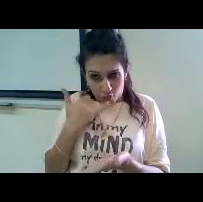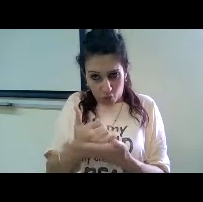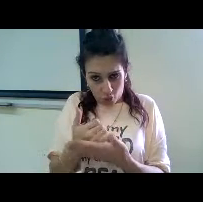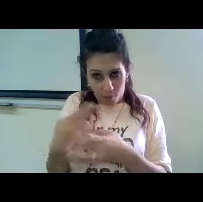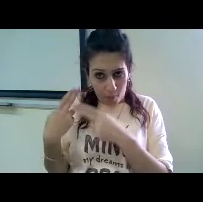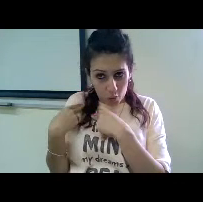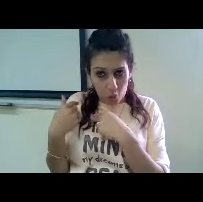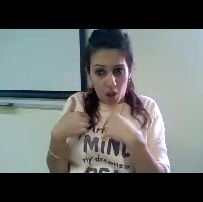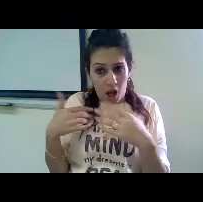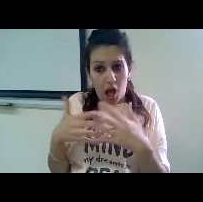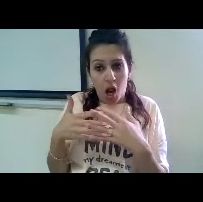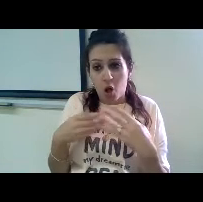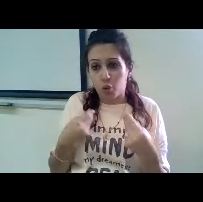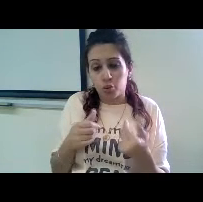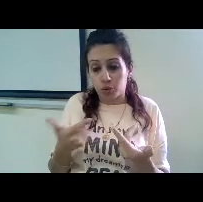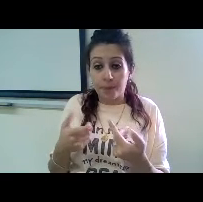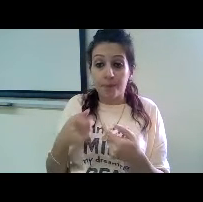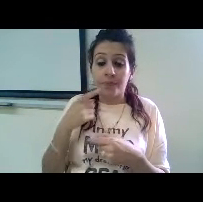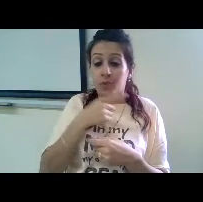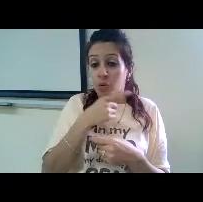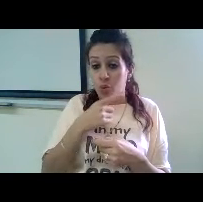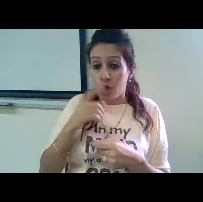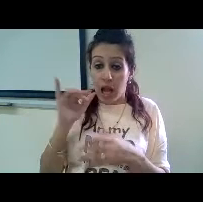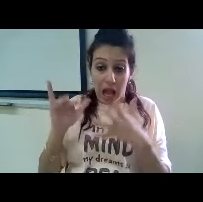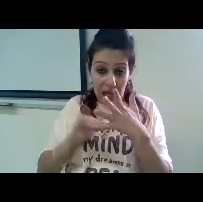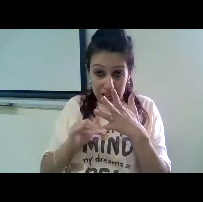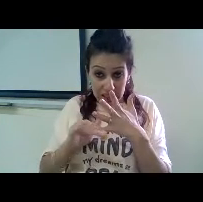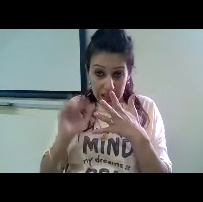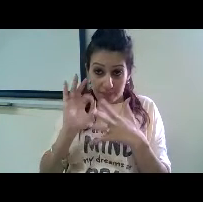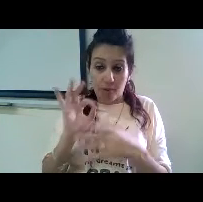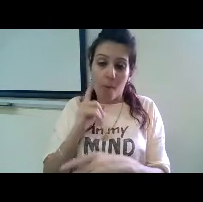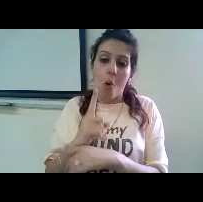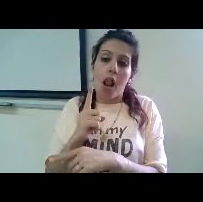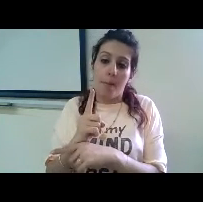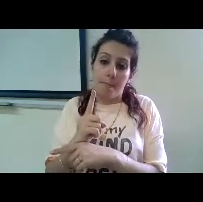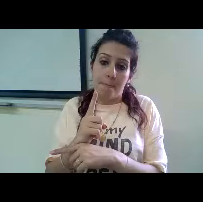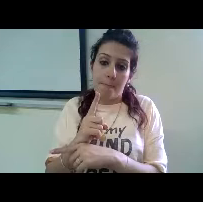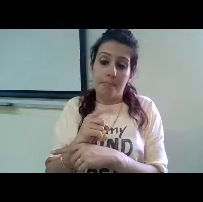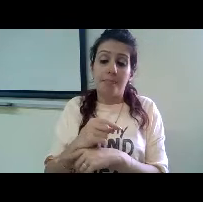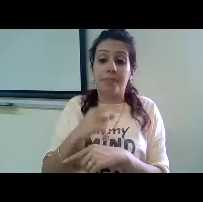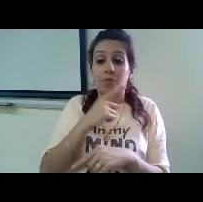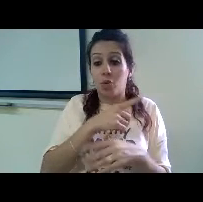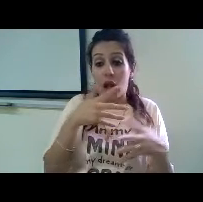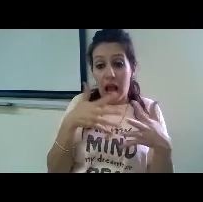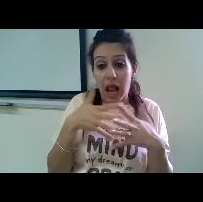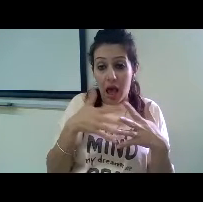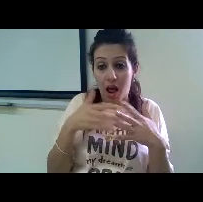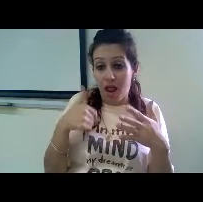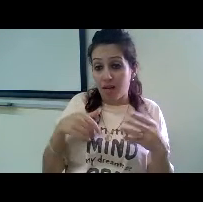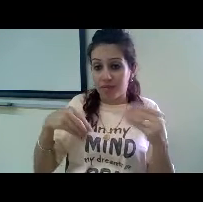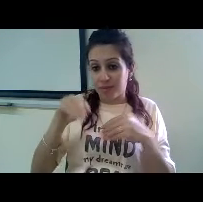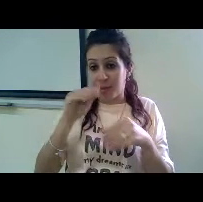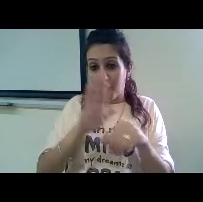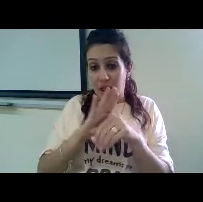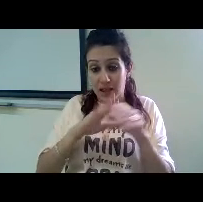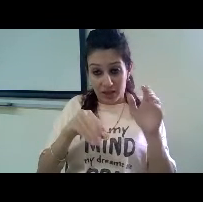with the child until age about 11, 12 when it's taken over by the peer group. And unfortunately, it's bad news for teachers.